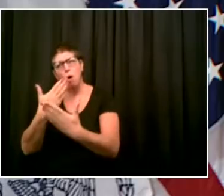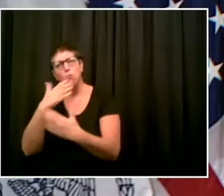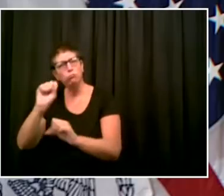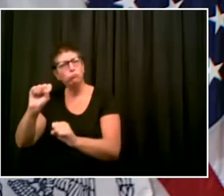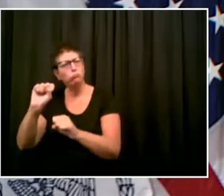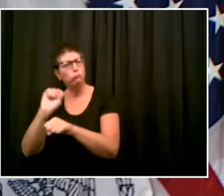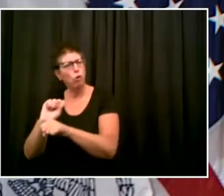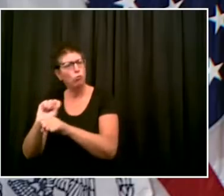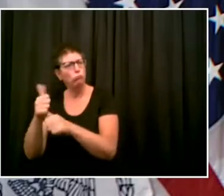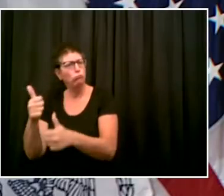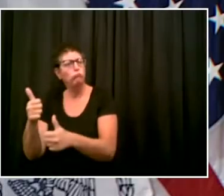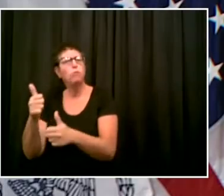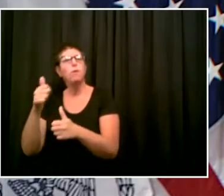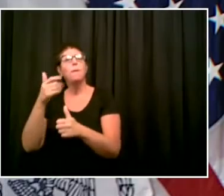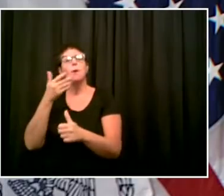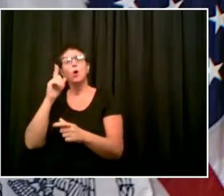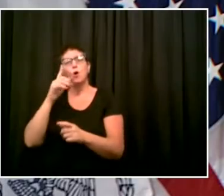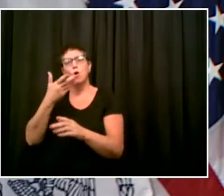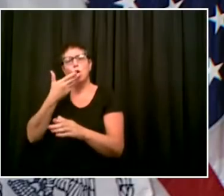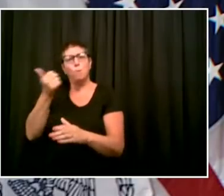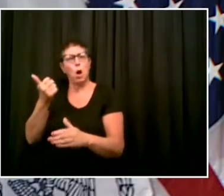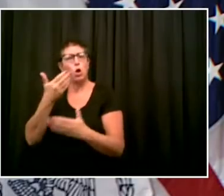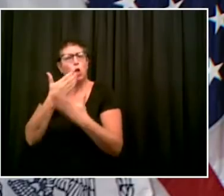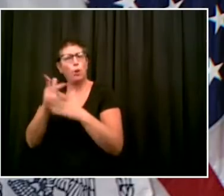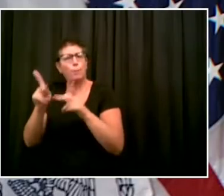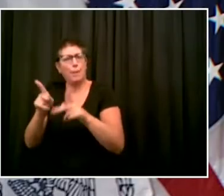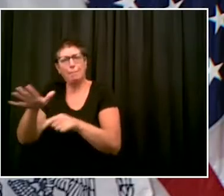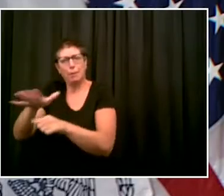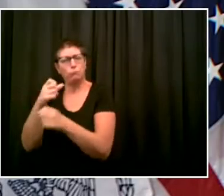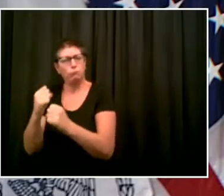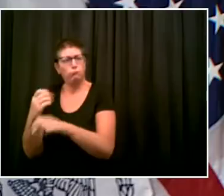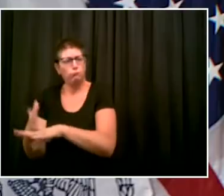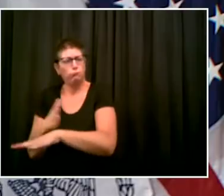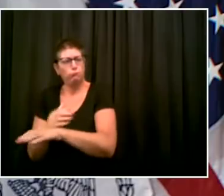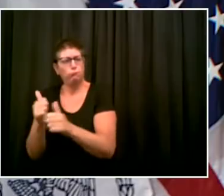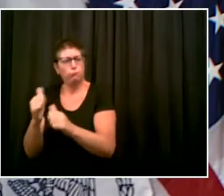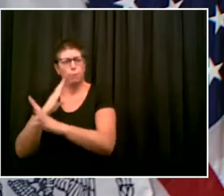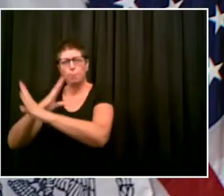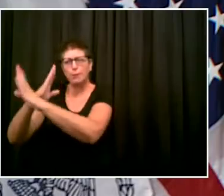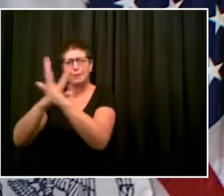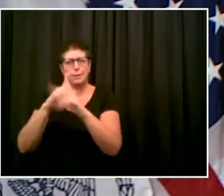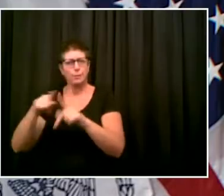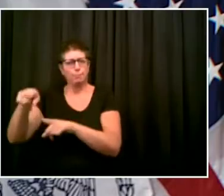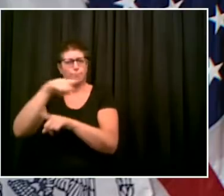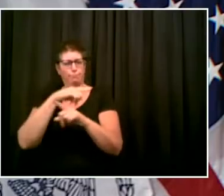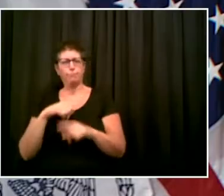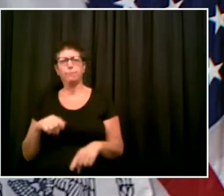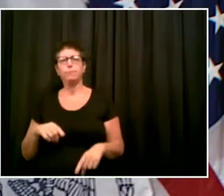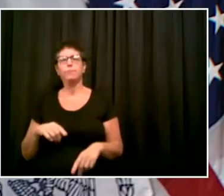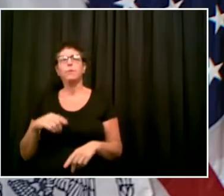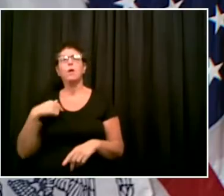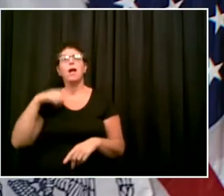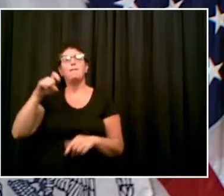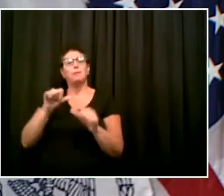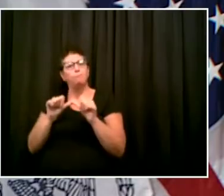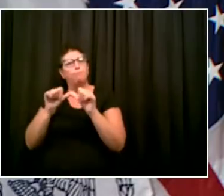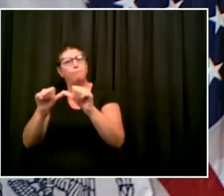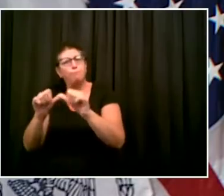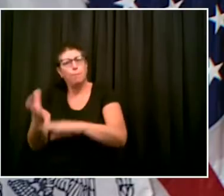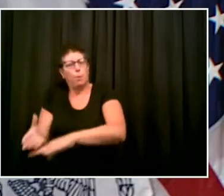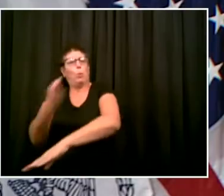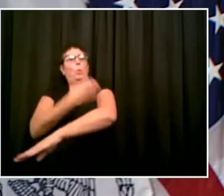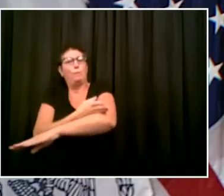VAST AJMOITRY OF